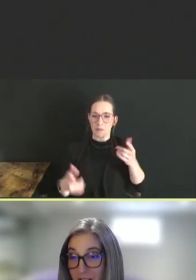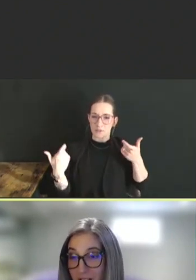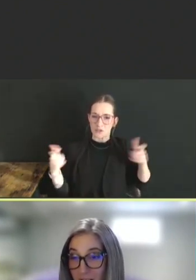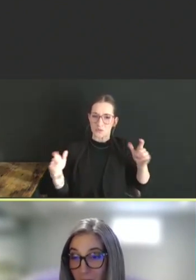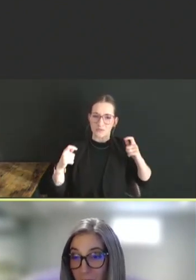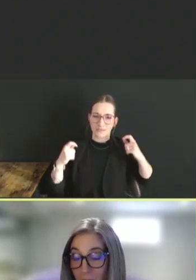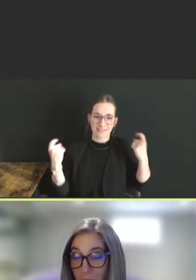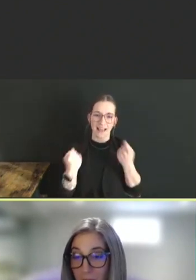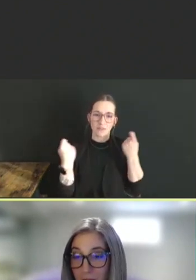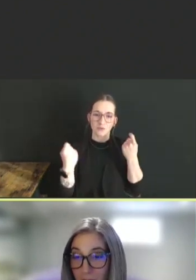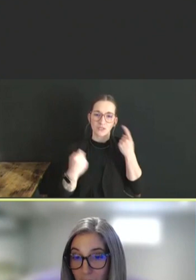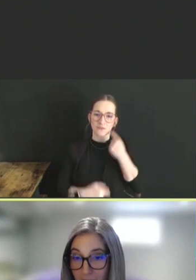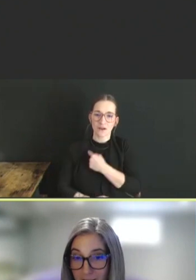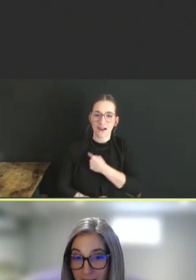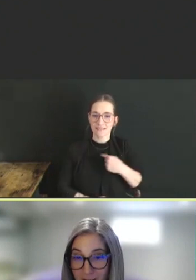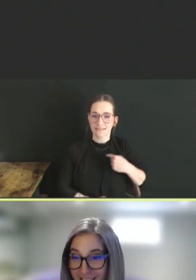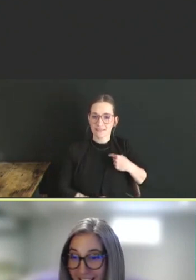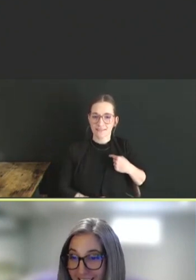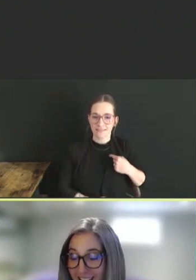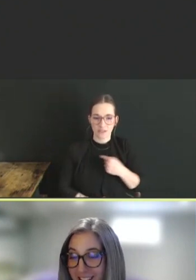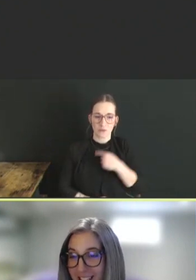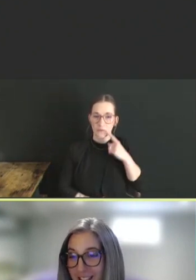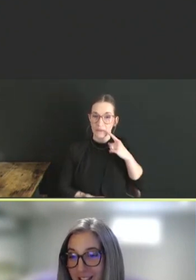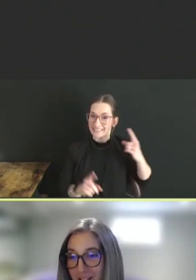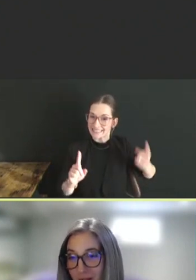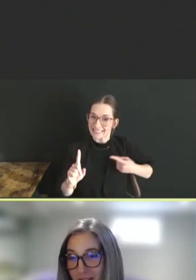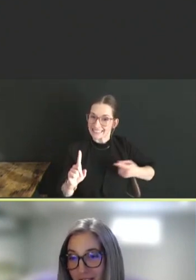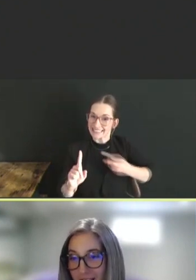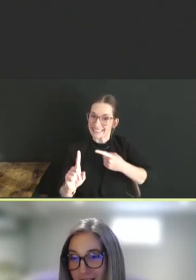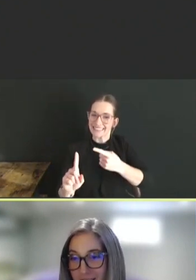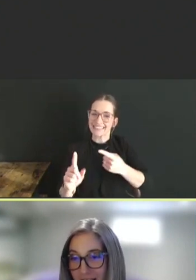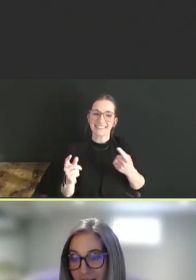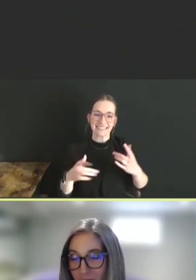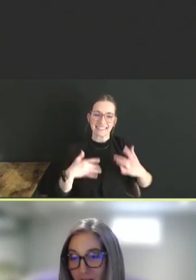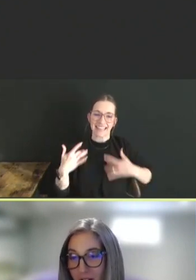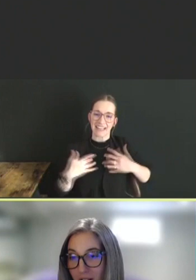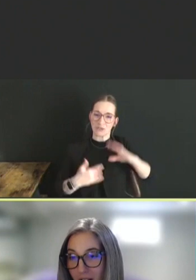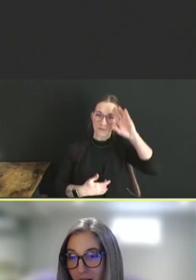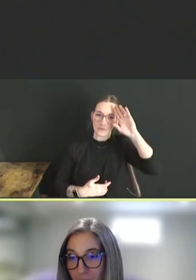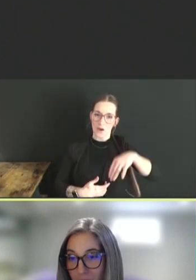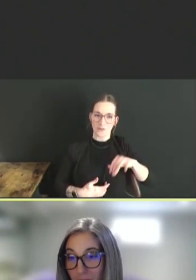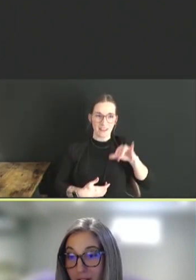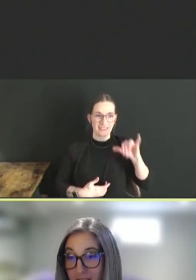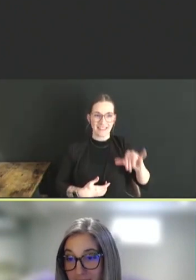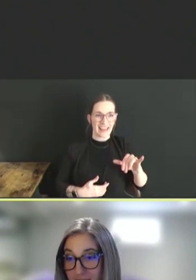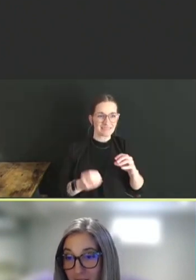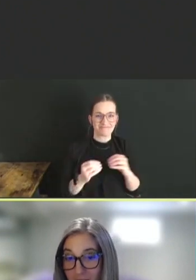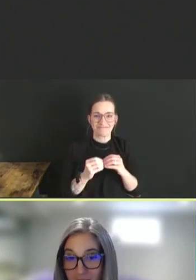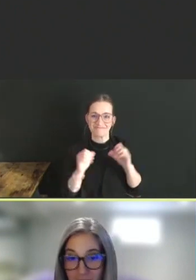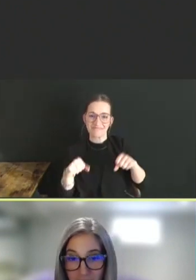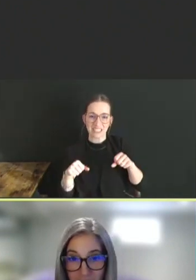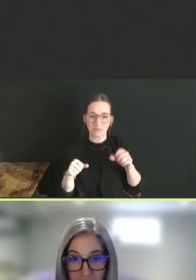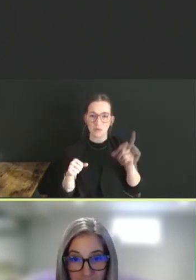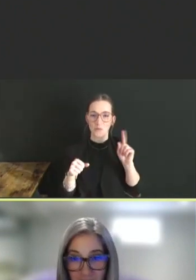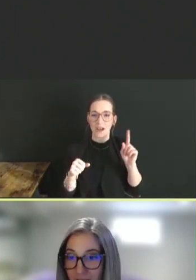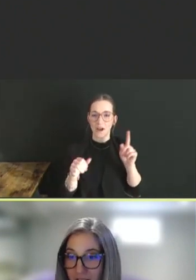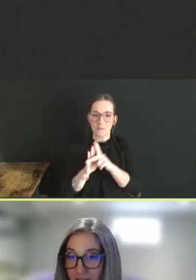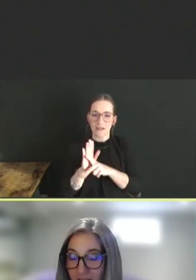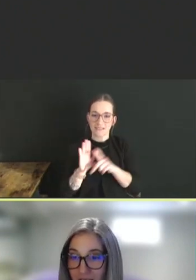So, we'll be working towards that and excited to know that that is now where the policy is starting to lead us.